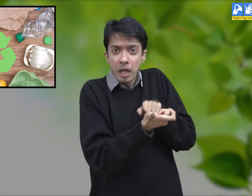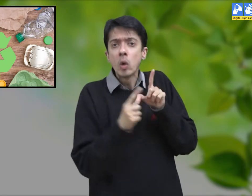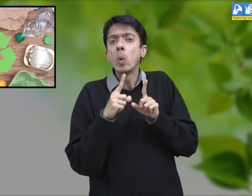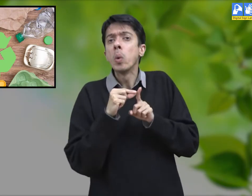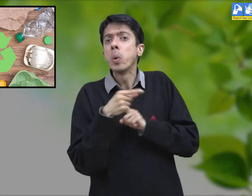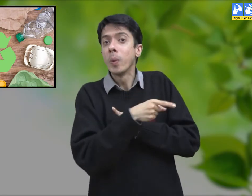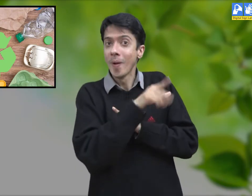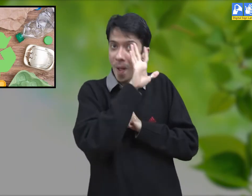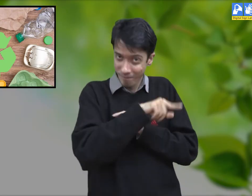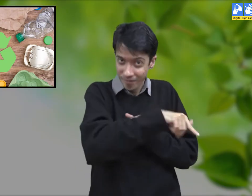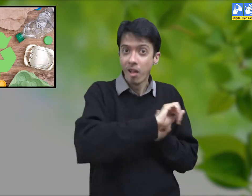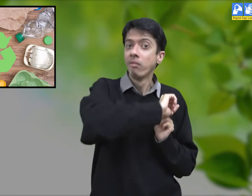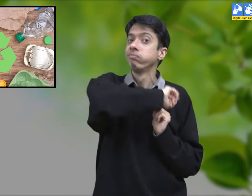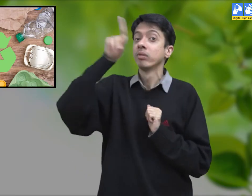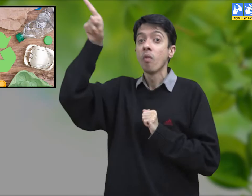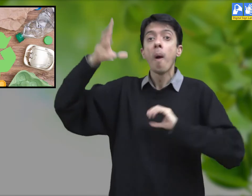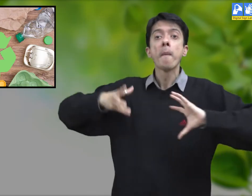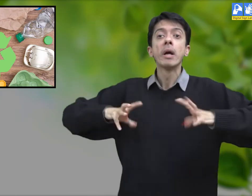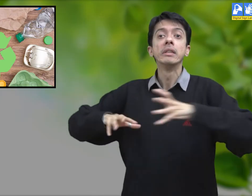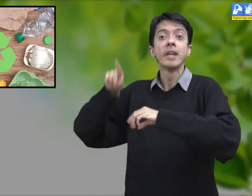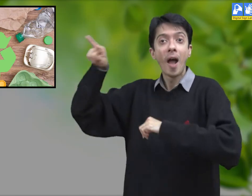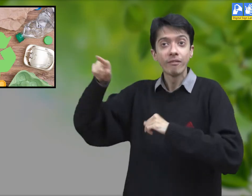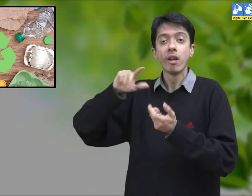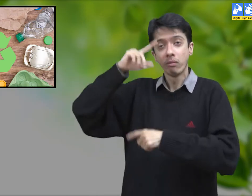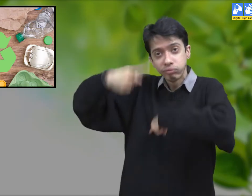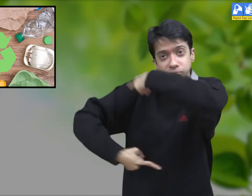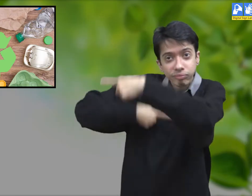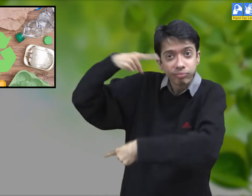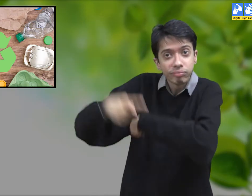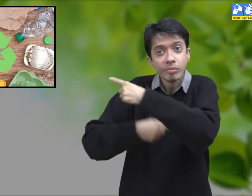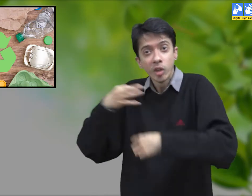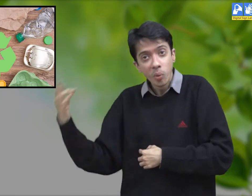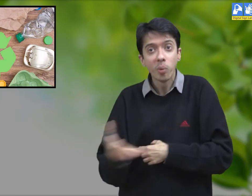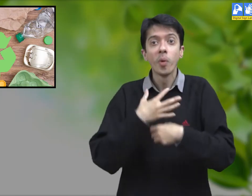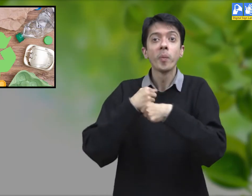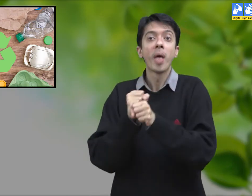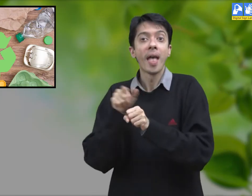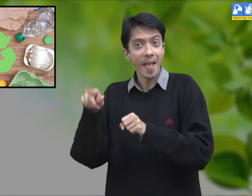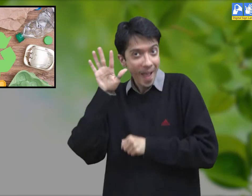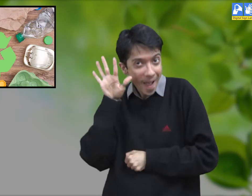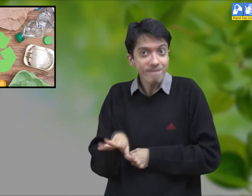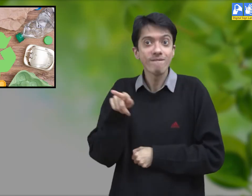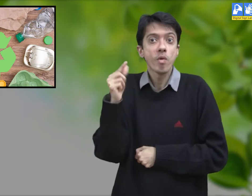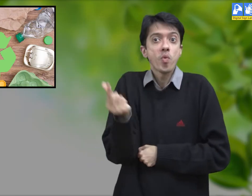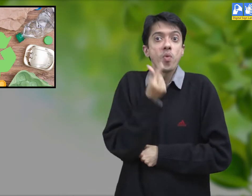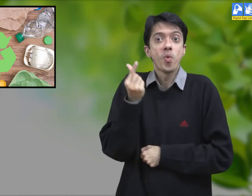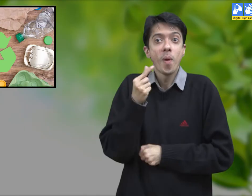What do you think the shopkeepers do with that old phone? They send it to the factories and use its parts to make a new phone.